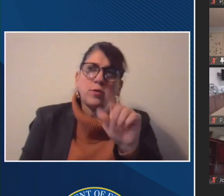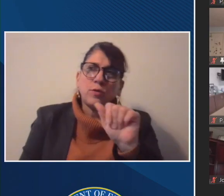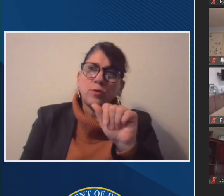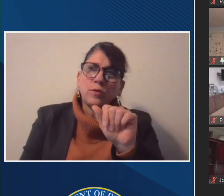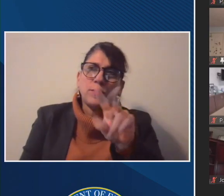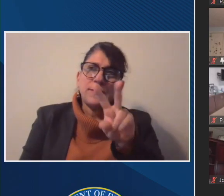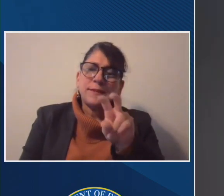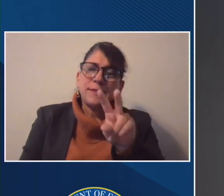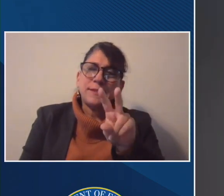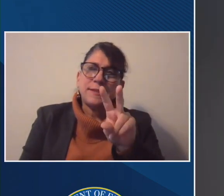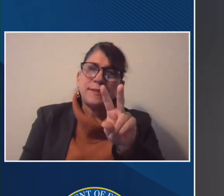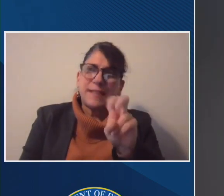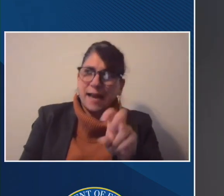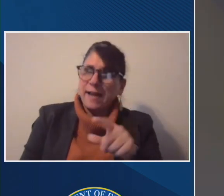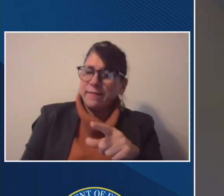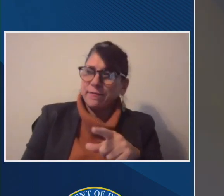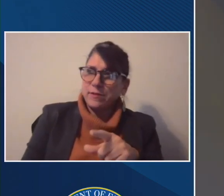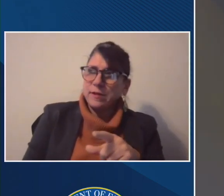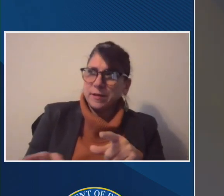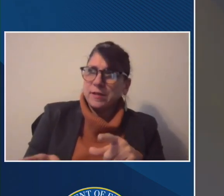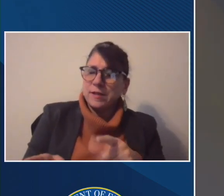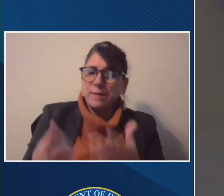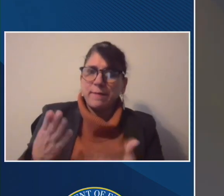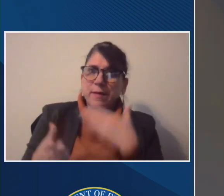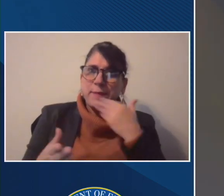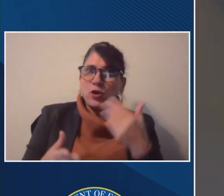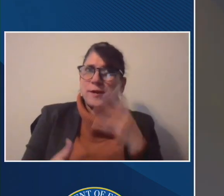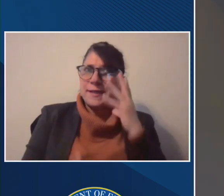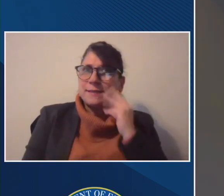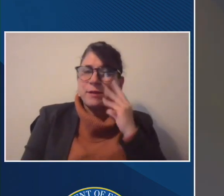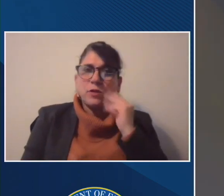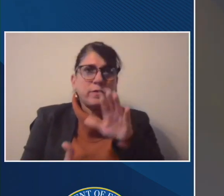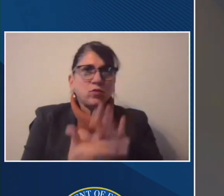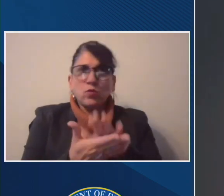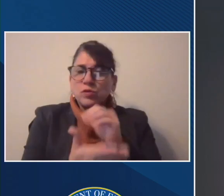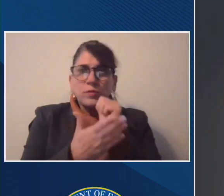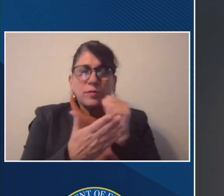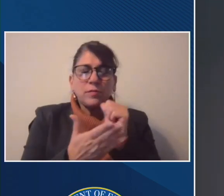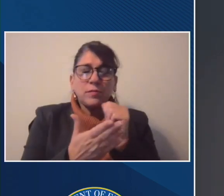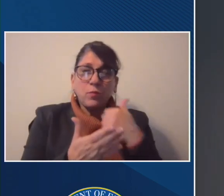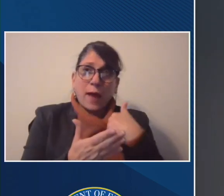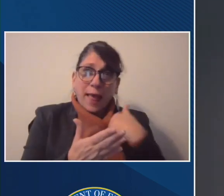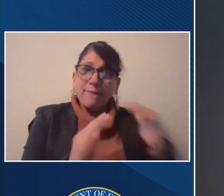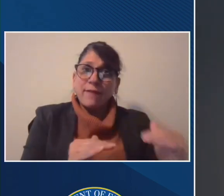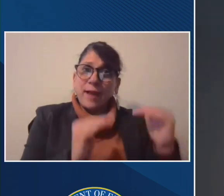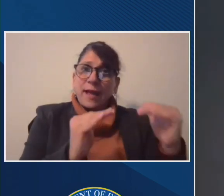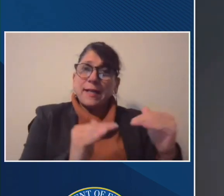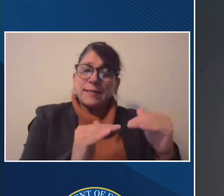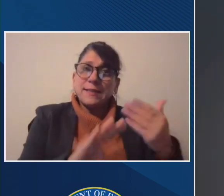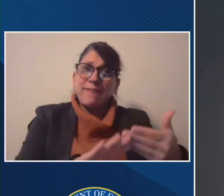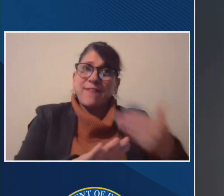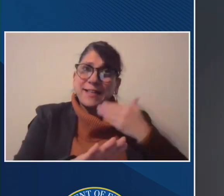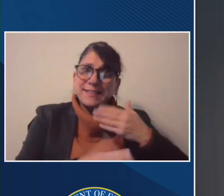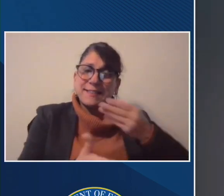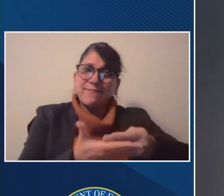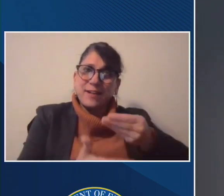probably has better experience. But at schools on advanced funding do have a stop pay that's put in when they lose